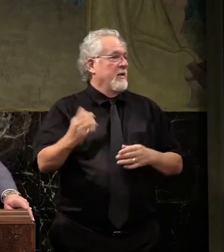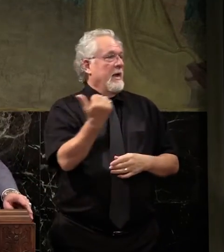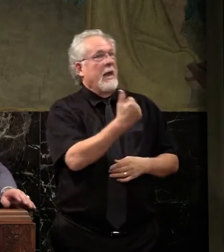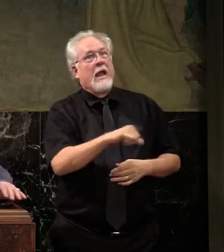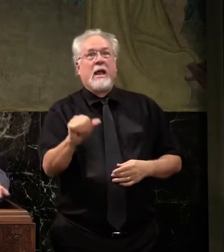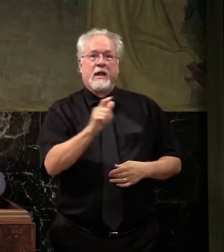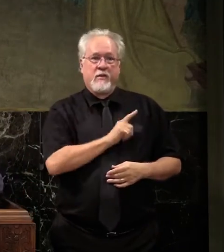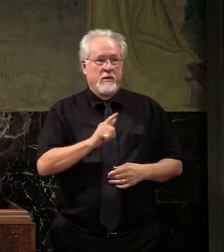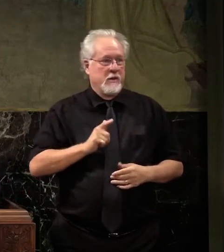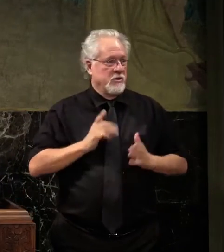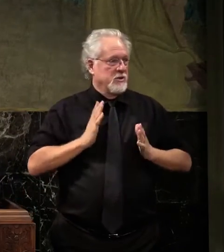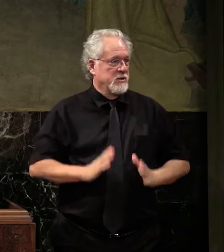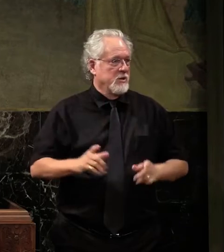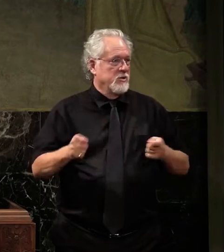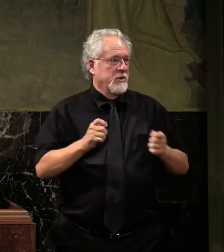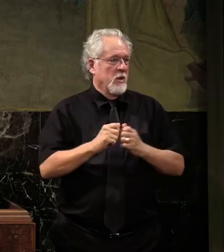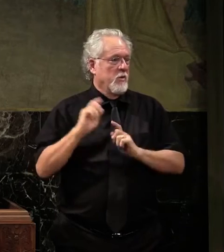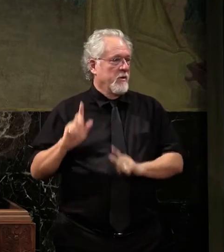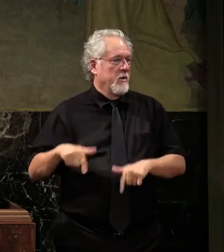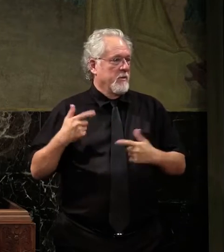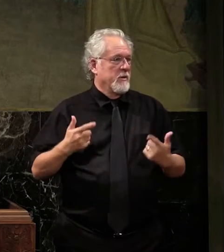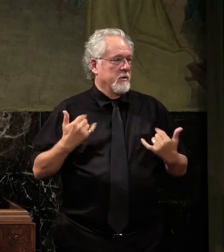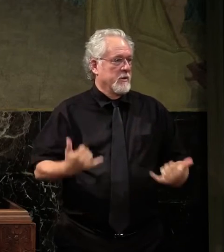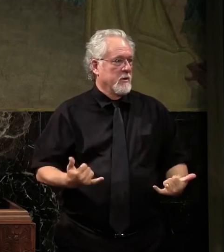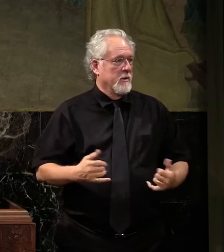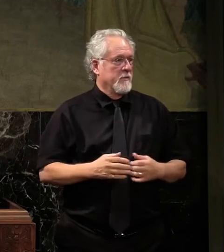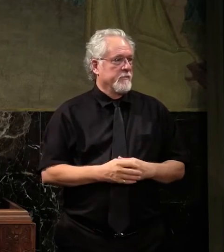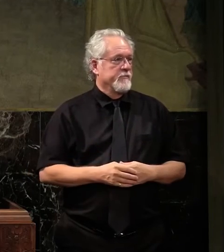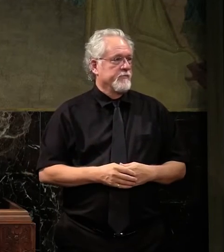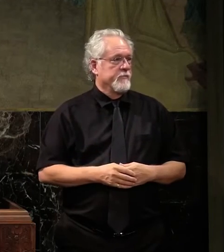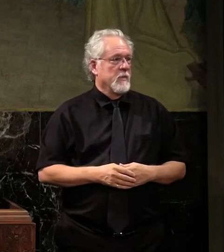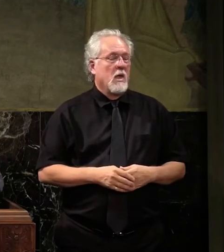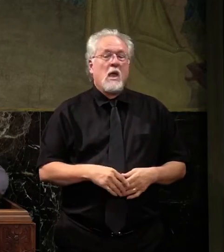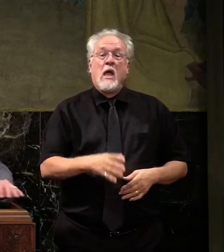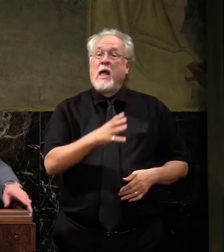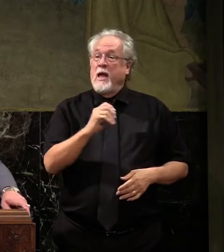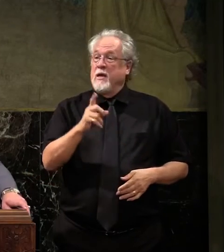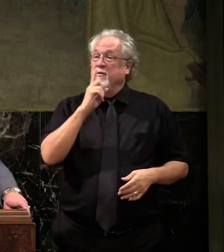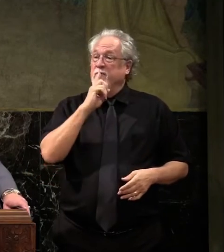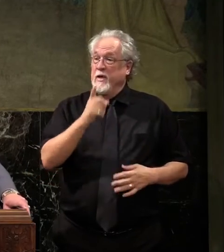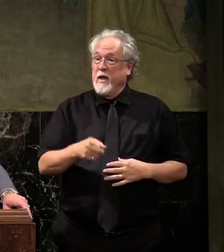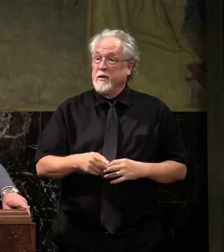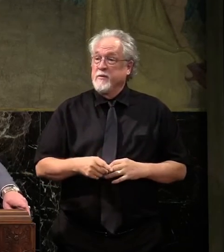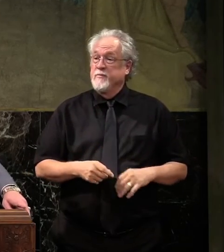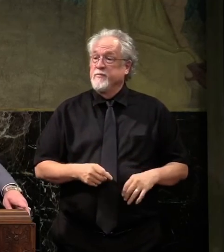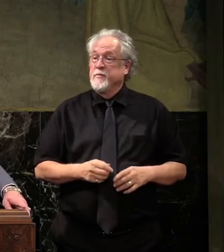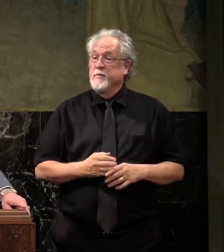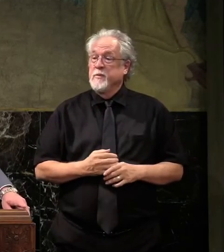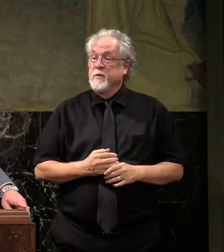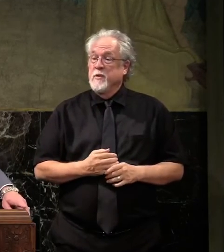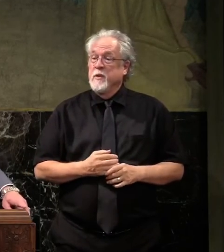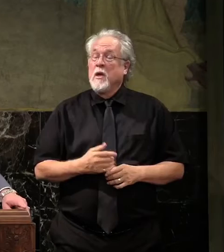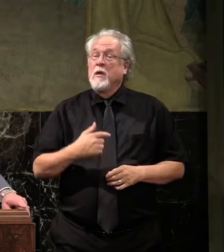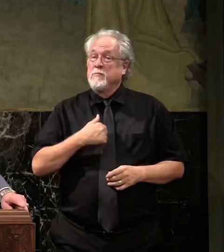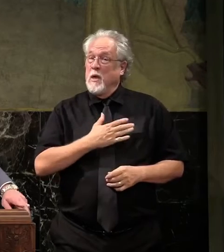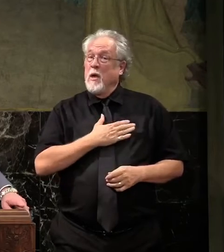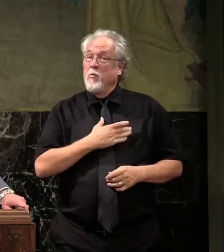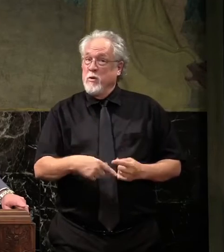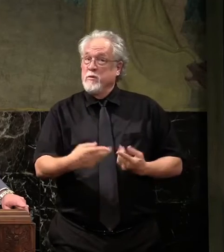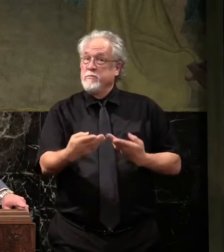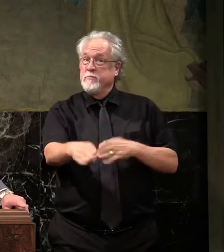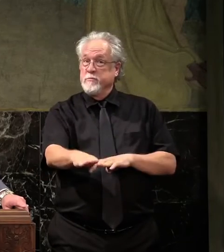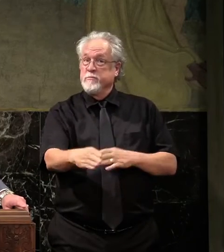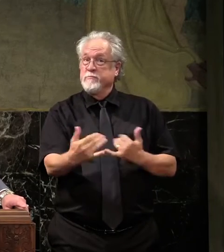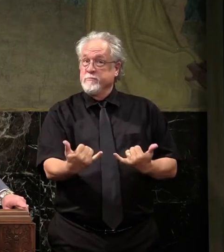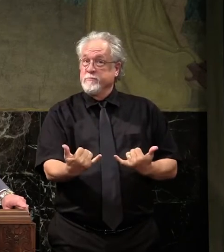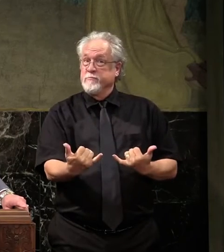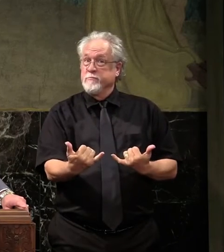now and in fact I'm willing to wager you right now that many of the